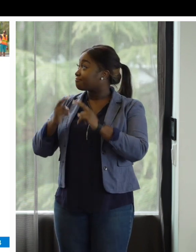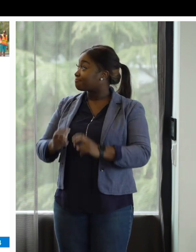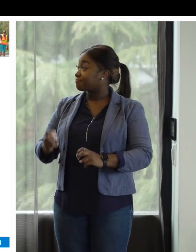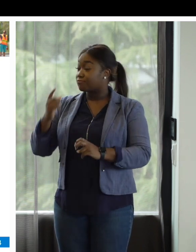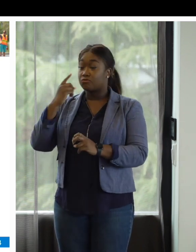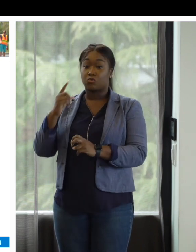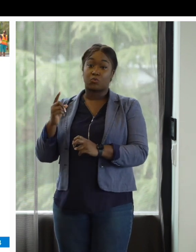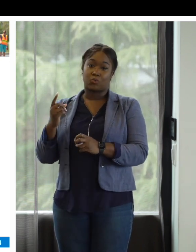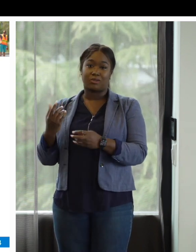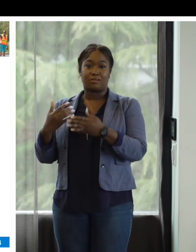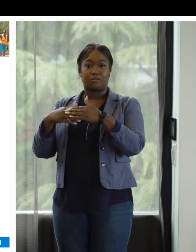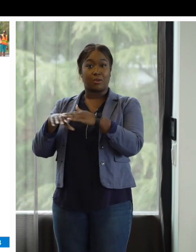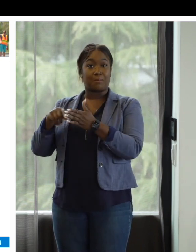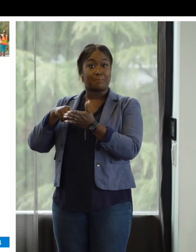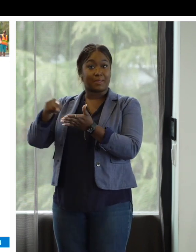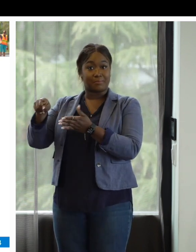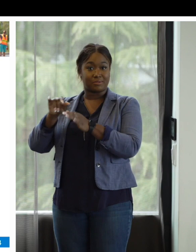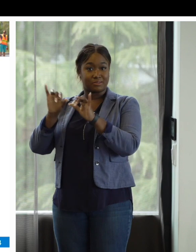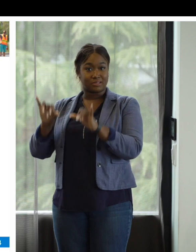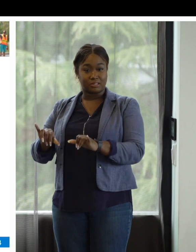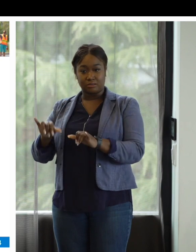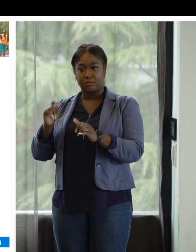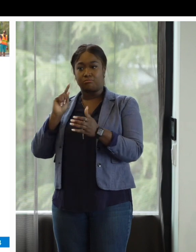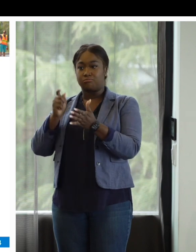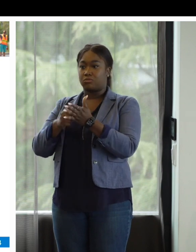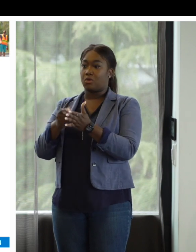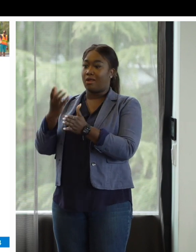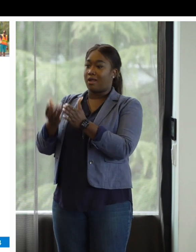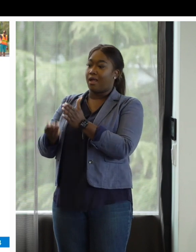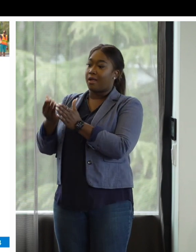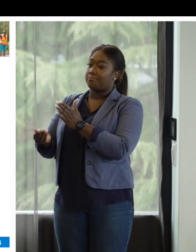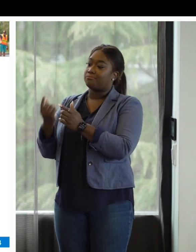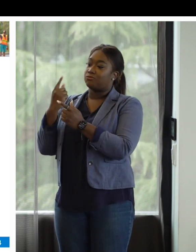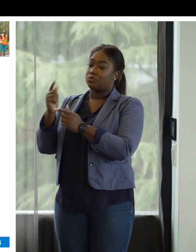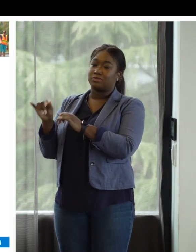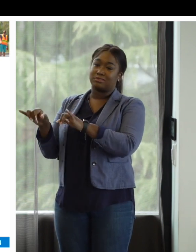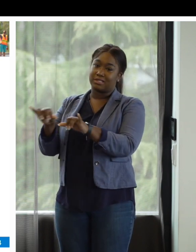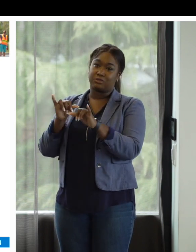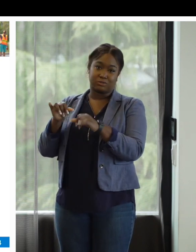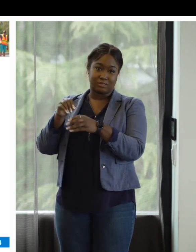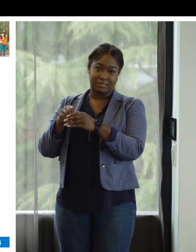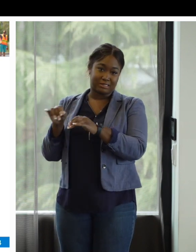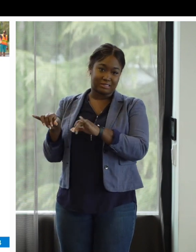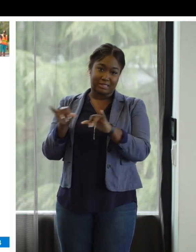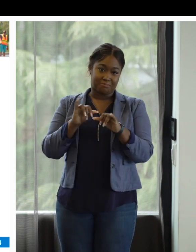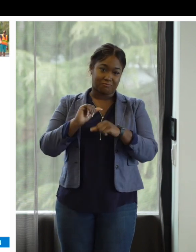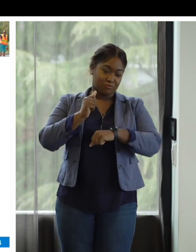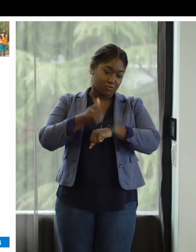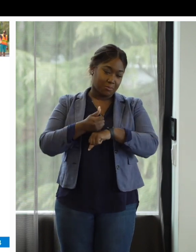needs that were standards that were missing from that.